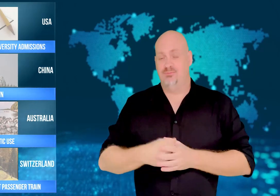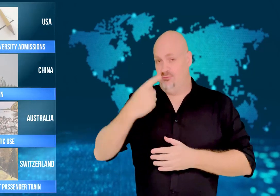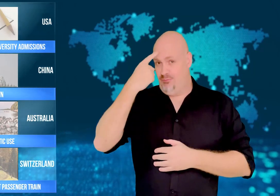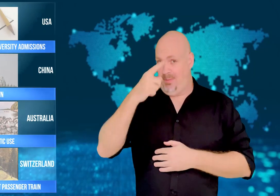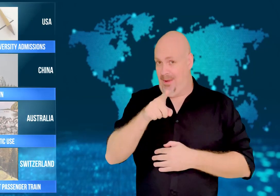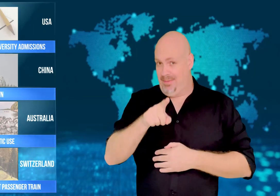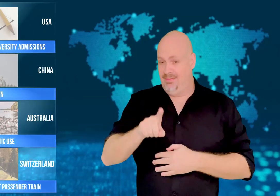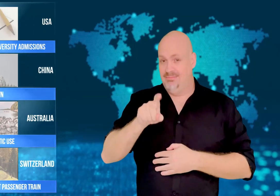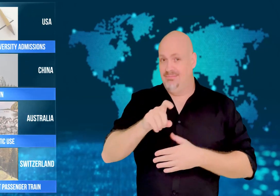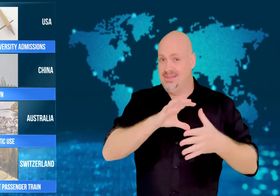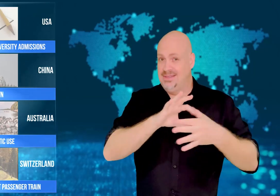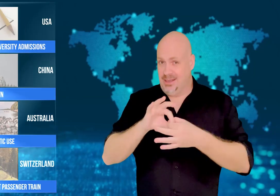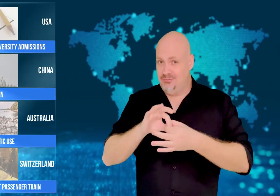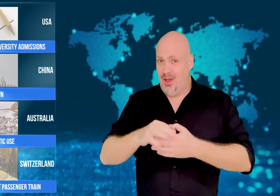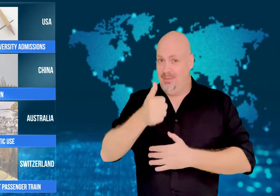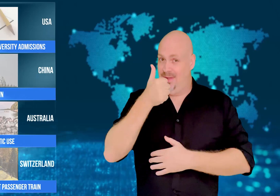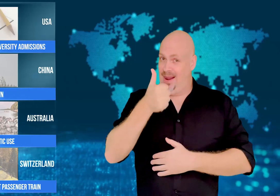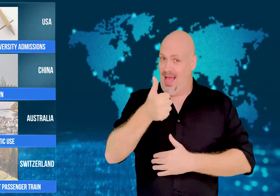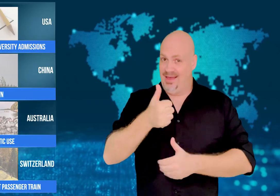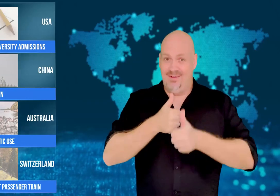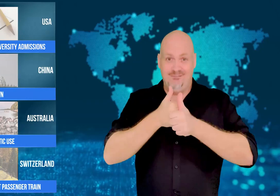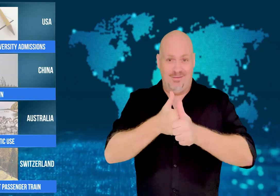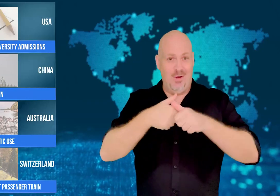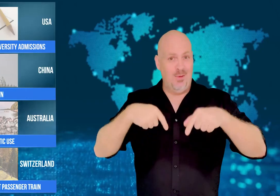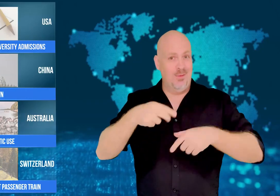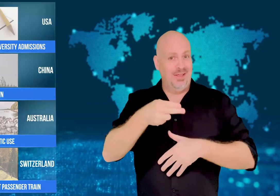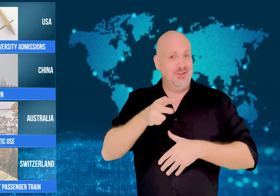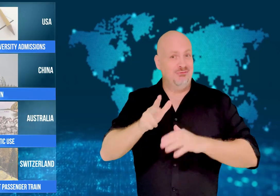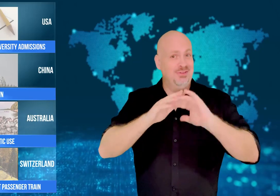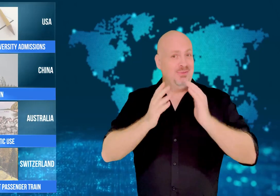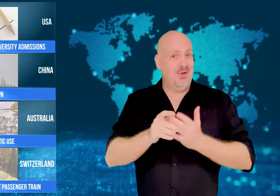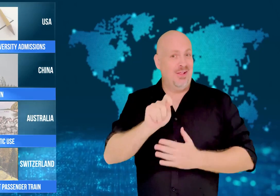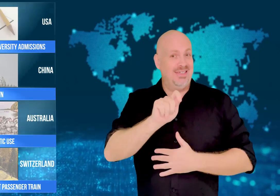Don't forget to subscribe, like, and follow H3 World TV